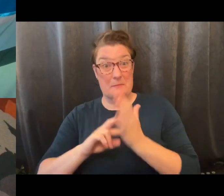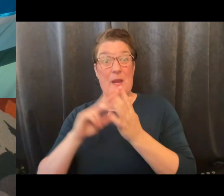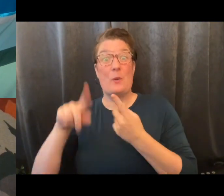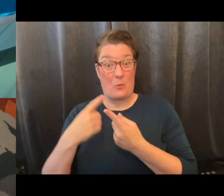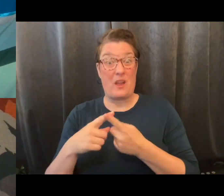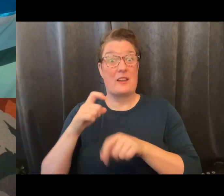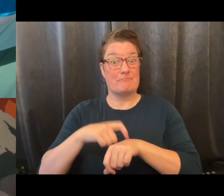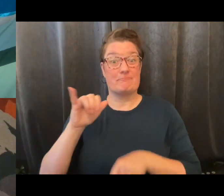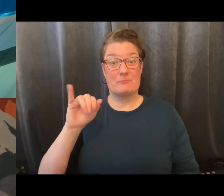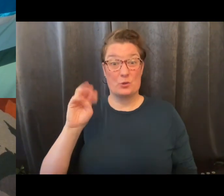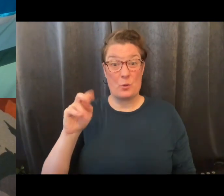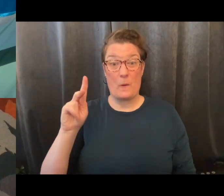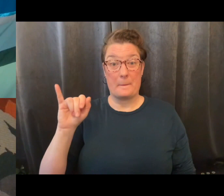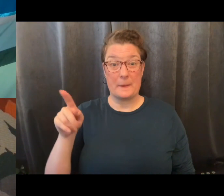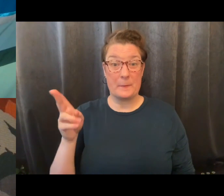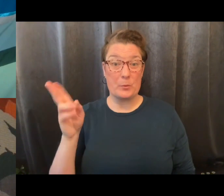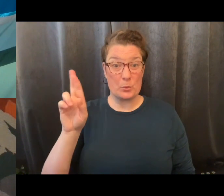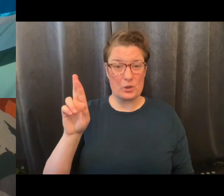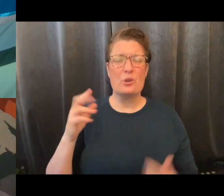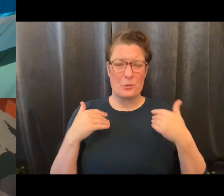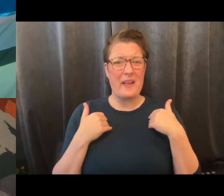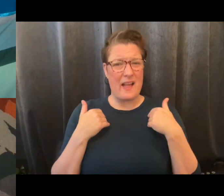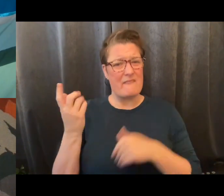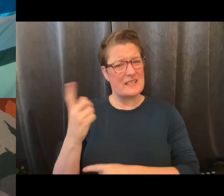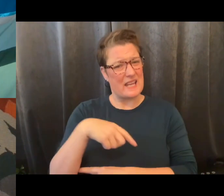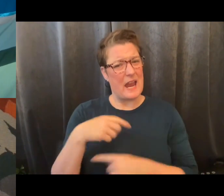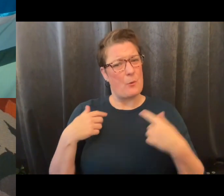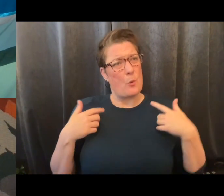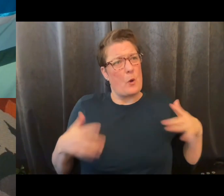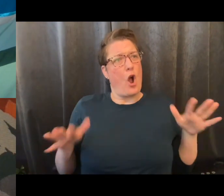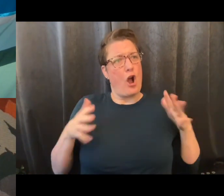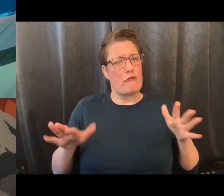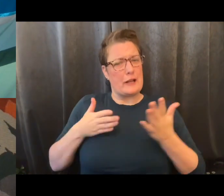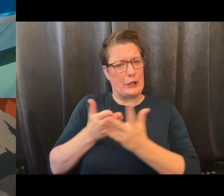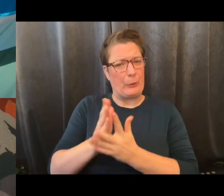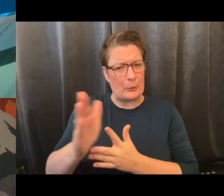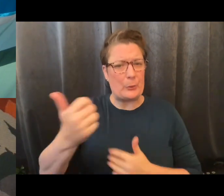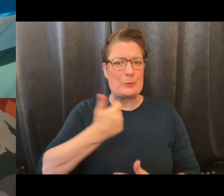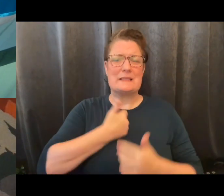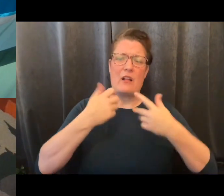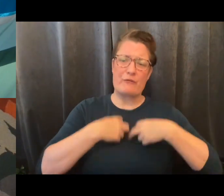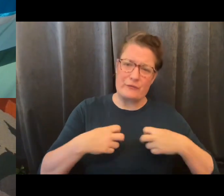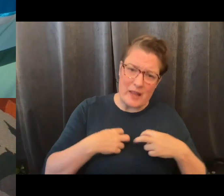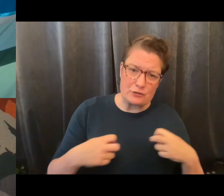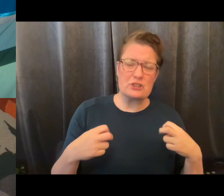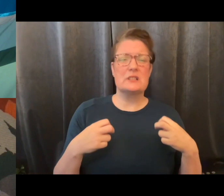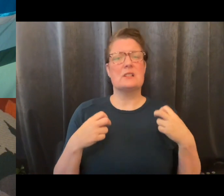we've kind of gone through this self reflection and accounting and then we